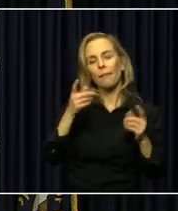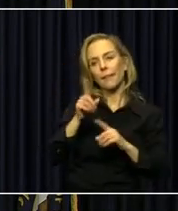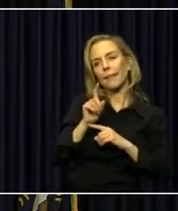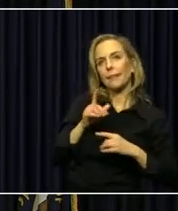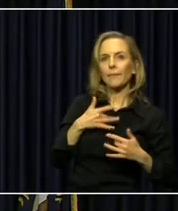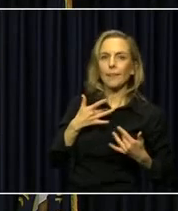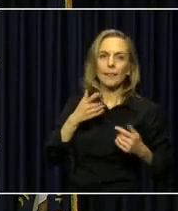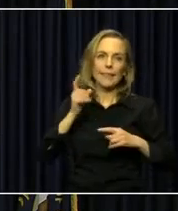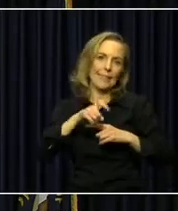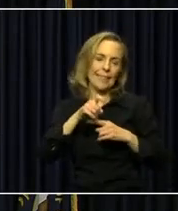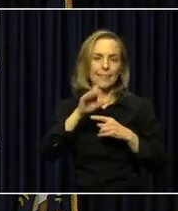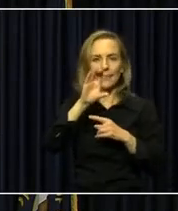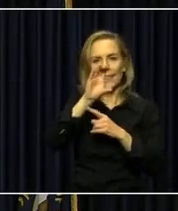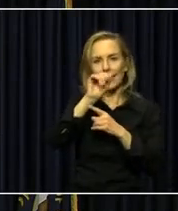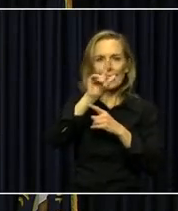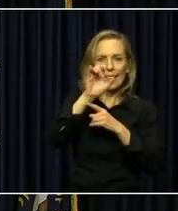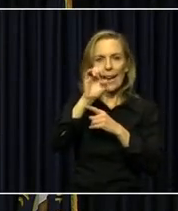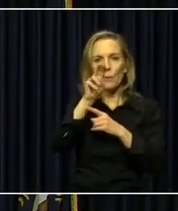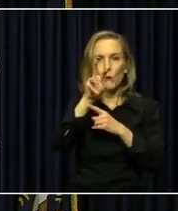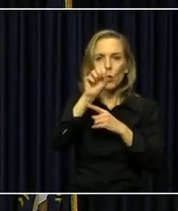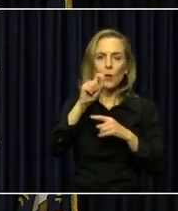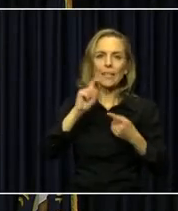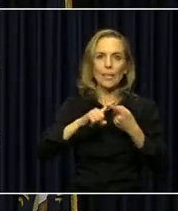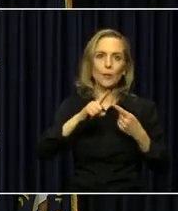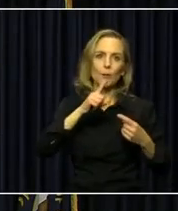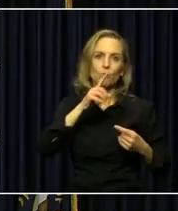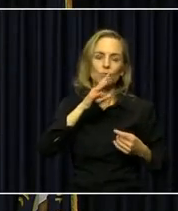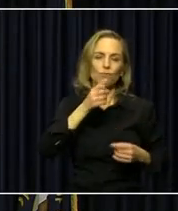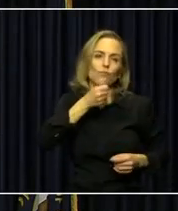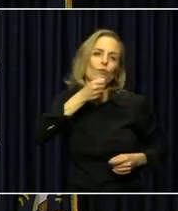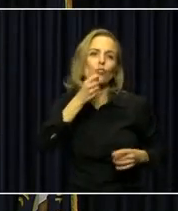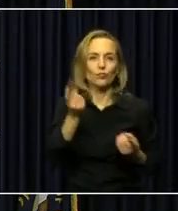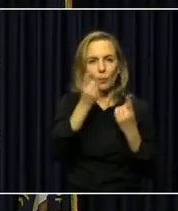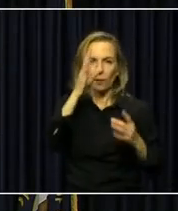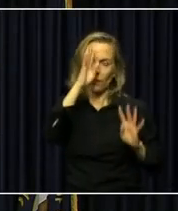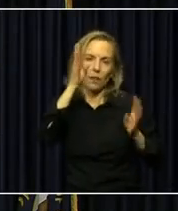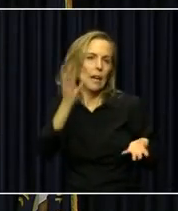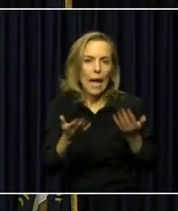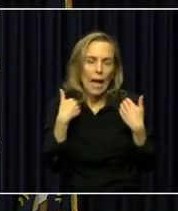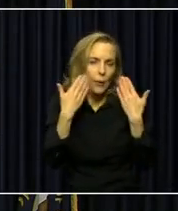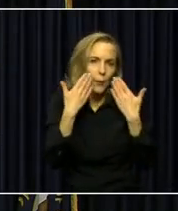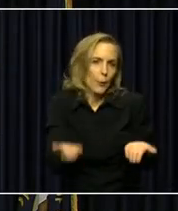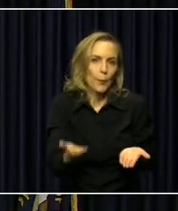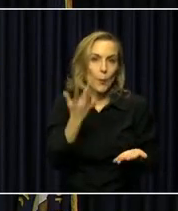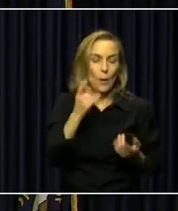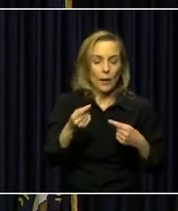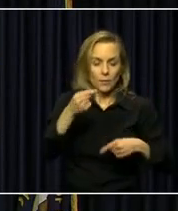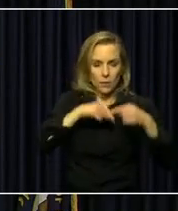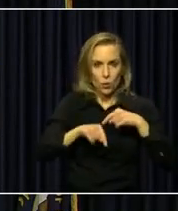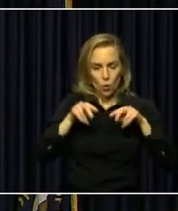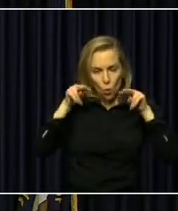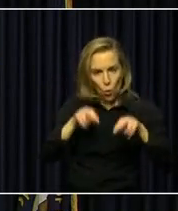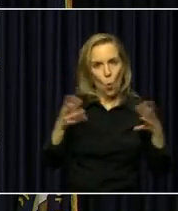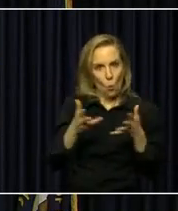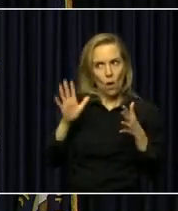I.D. TESTING THAT WE HAVE NOW, IT'S CARTRIDGES. SO WE ARE PROVIDED 15 RAPID TEST